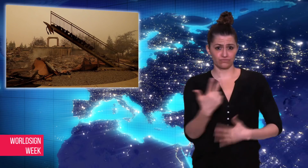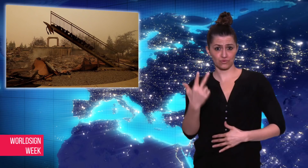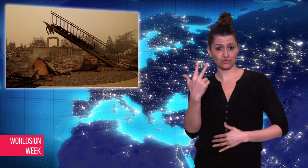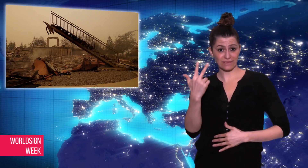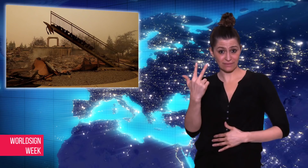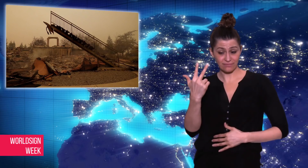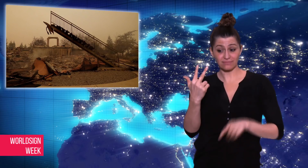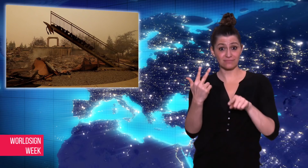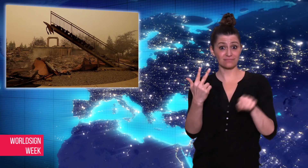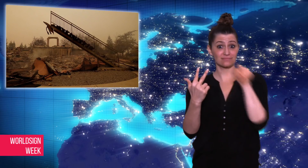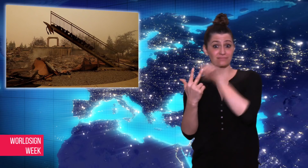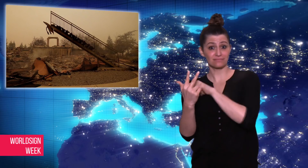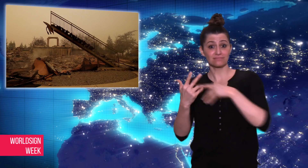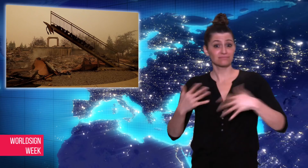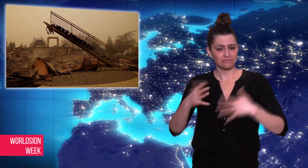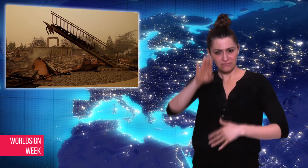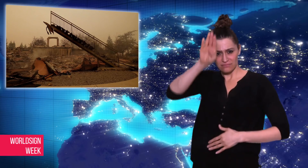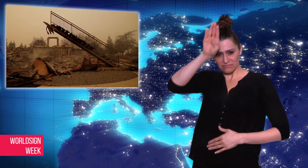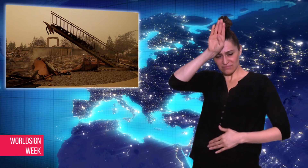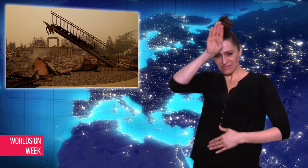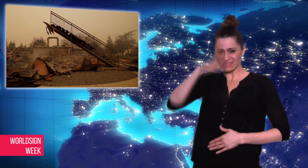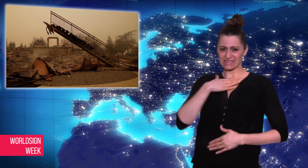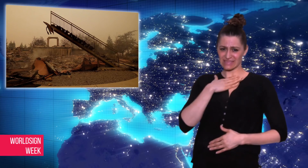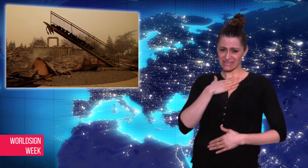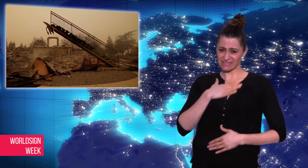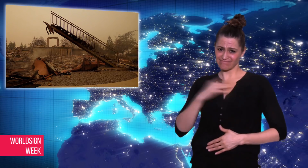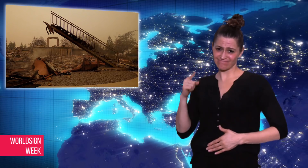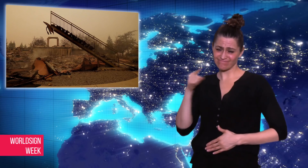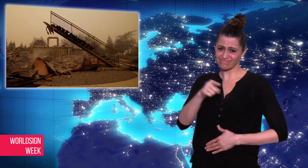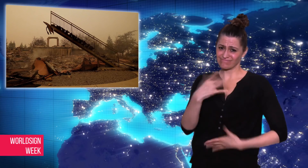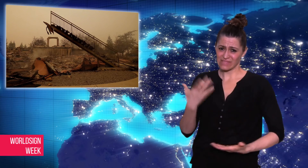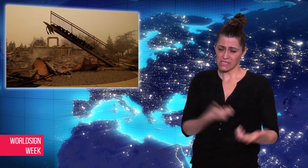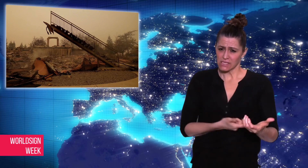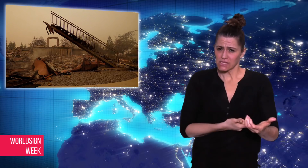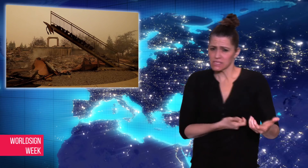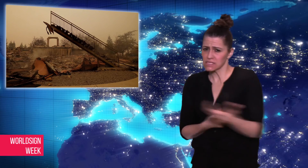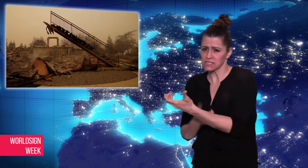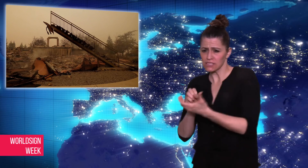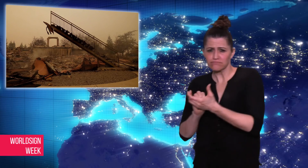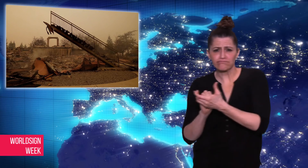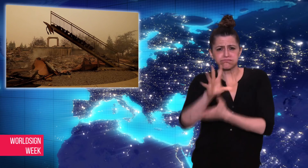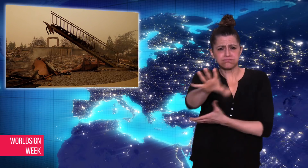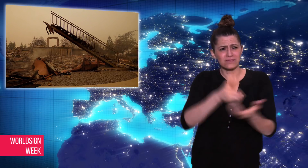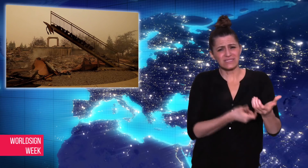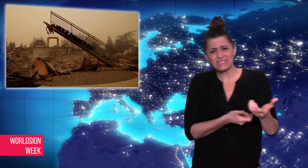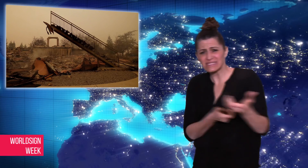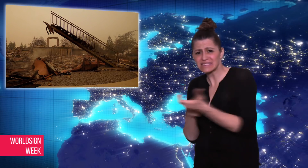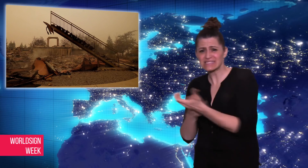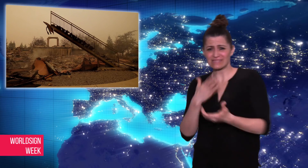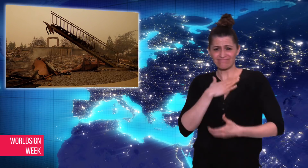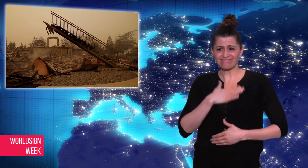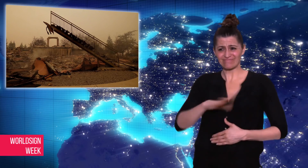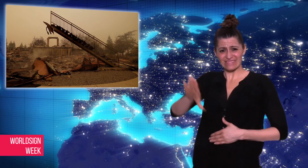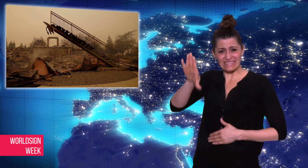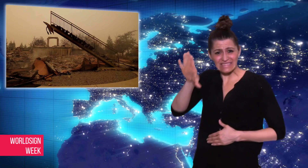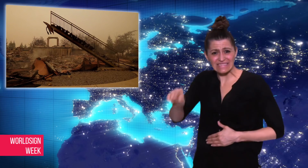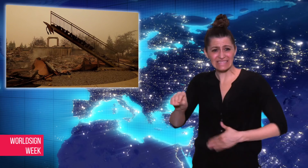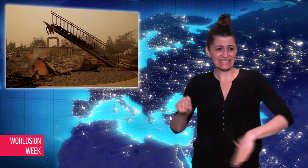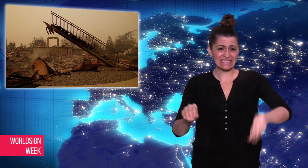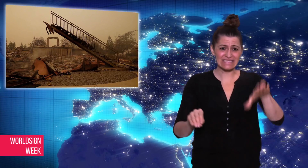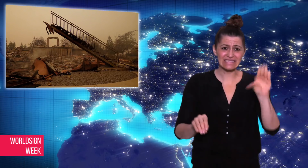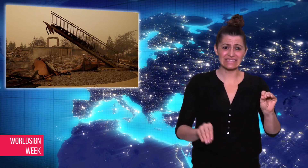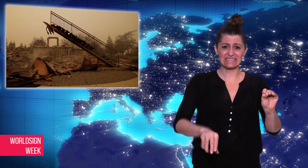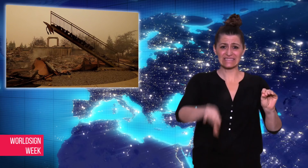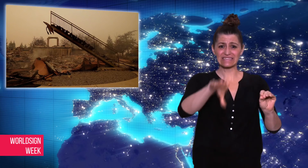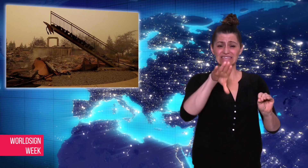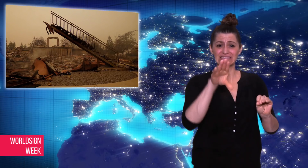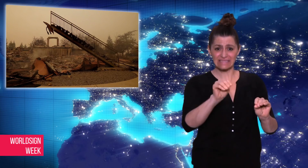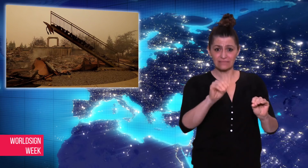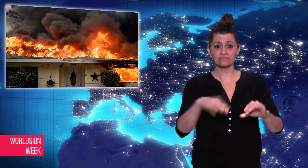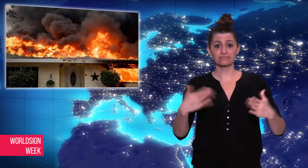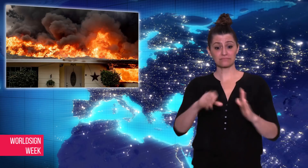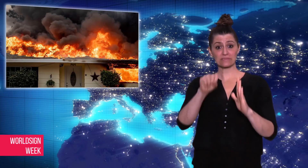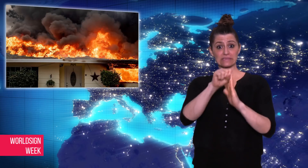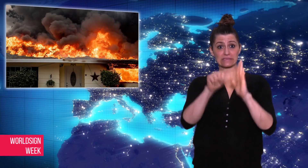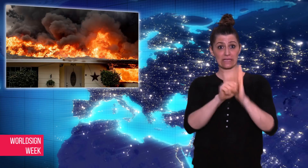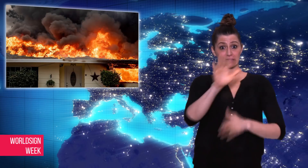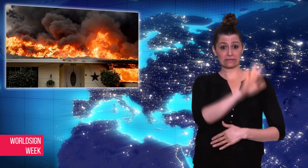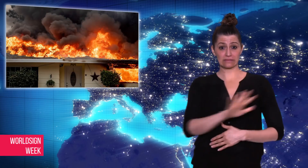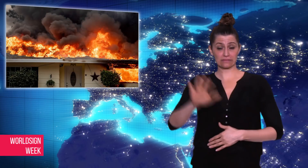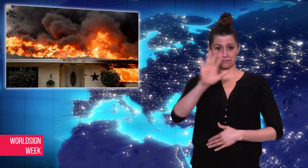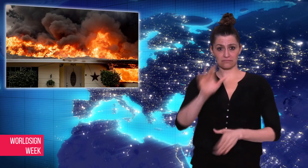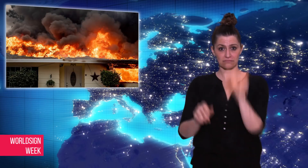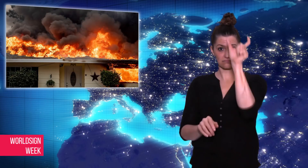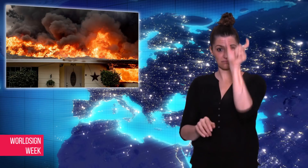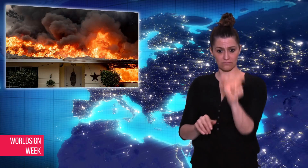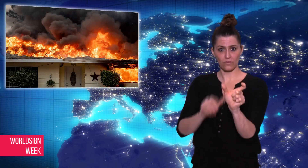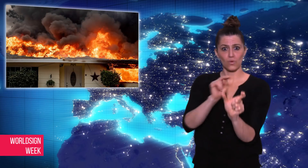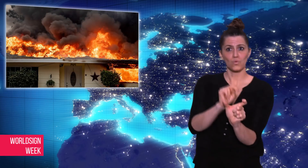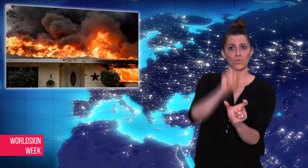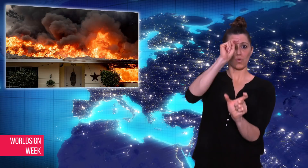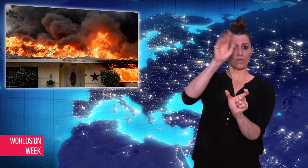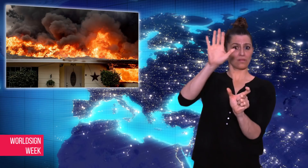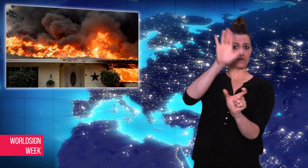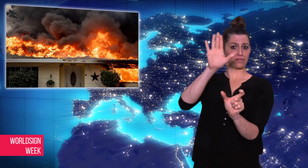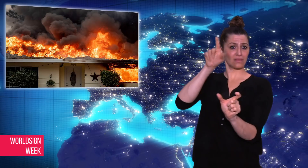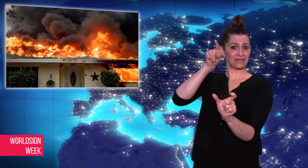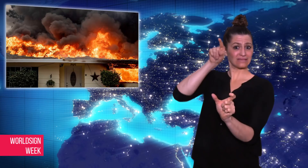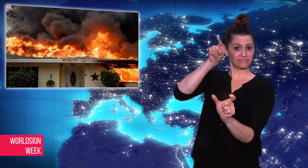the USA state of California both in the north and